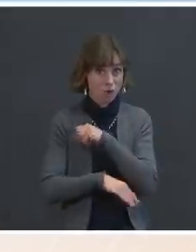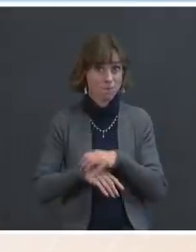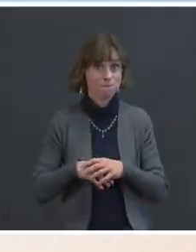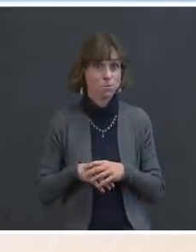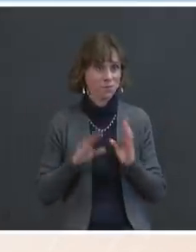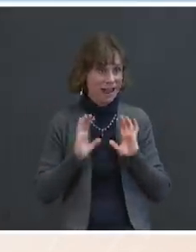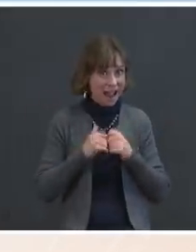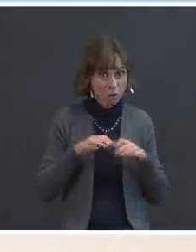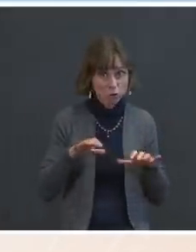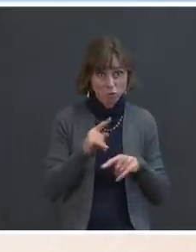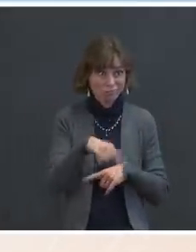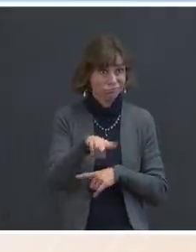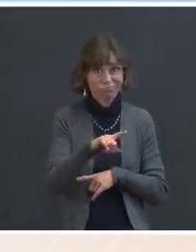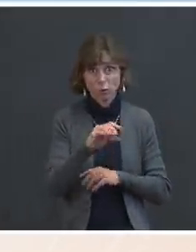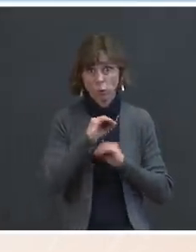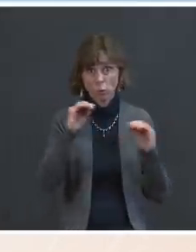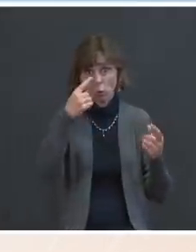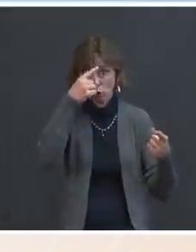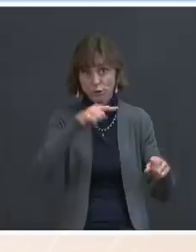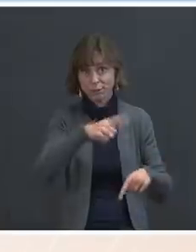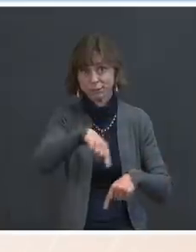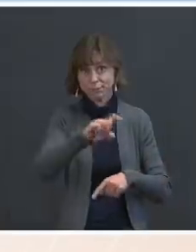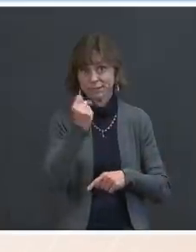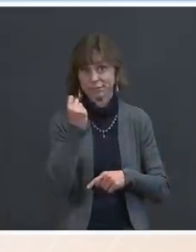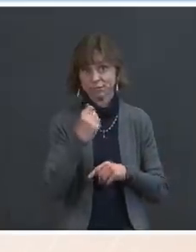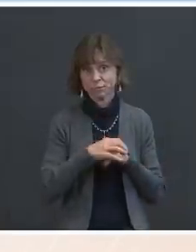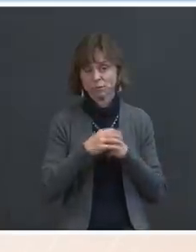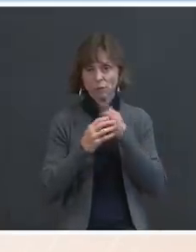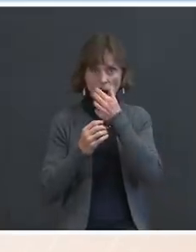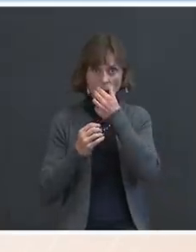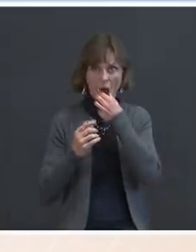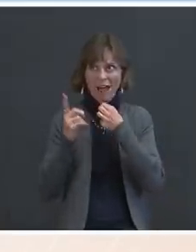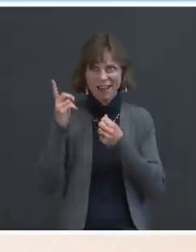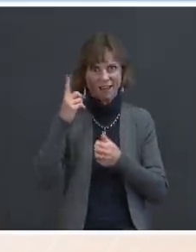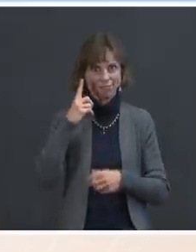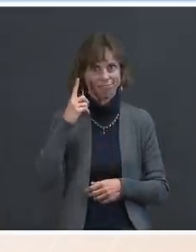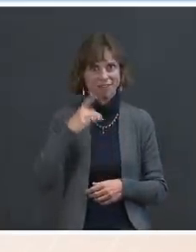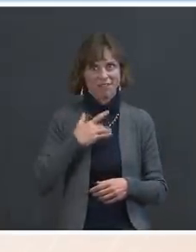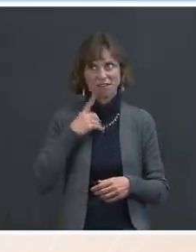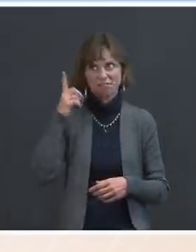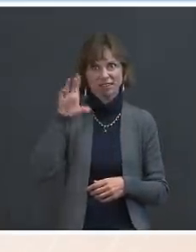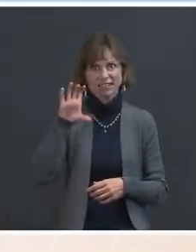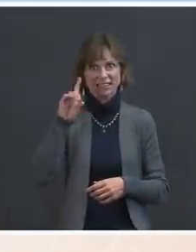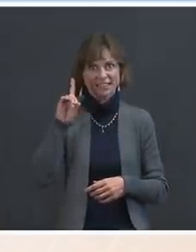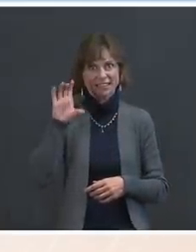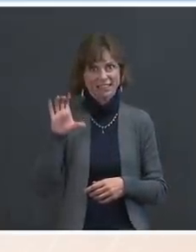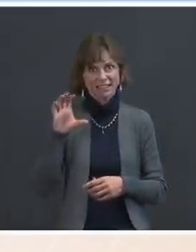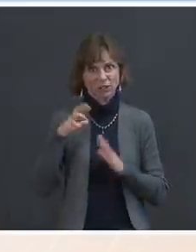There's been some criticism that the CDC guidance is actually too conservative and prohibitive, including the six-feet distance rule